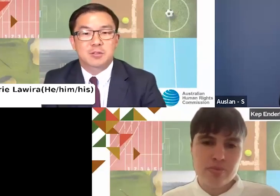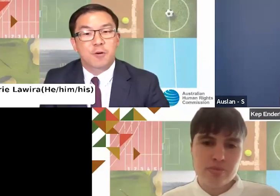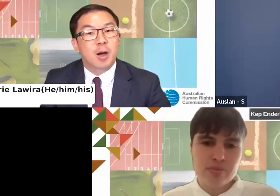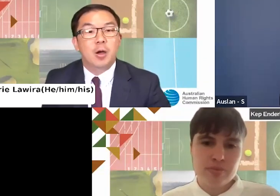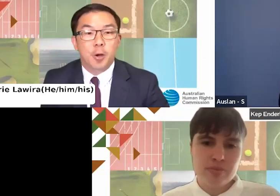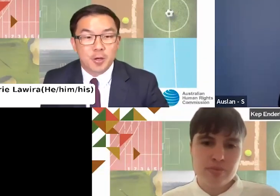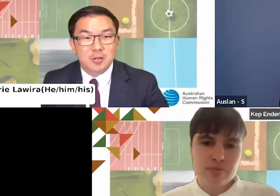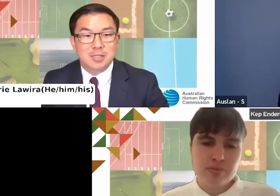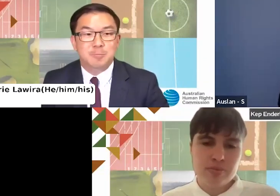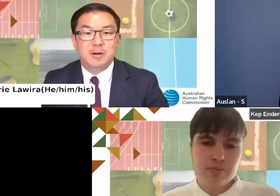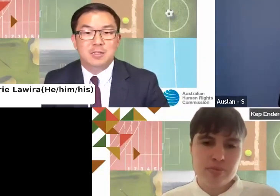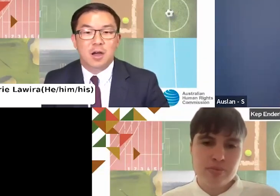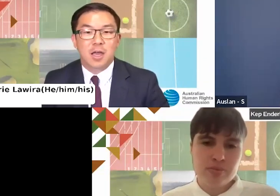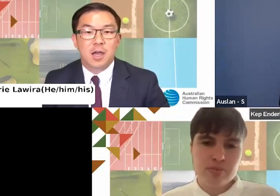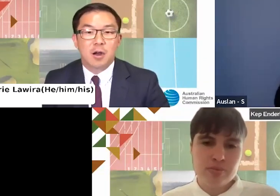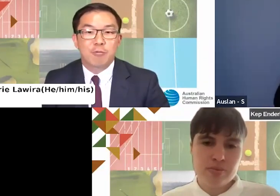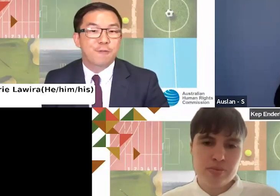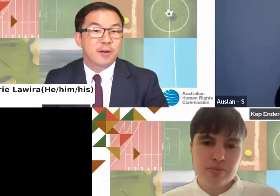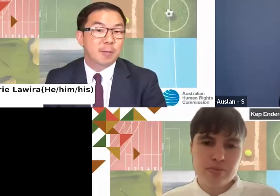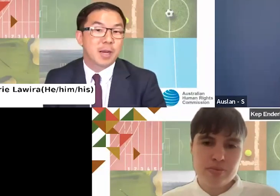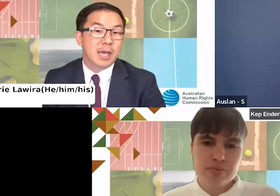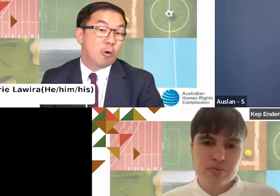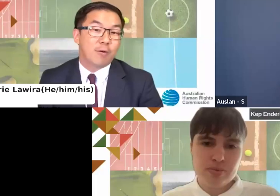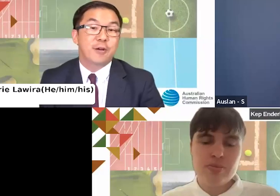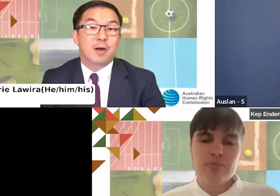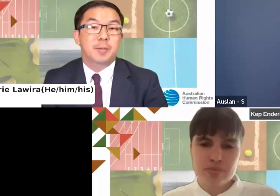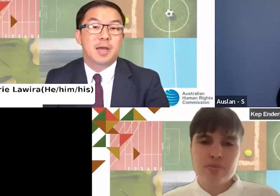Just from my own personal experience, I refereed rugby league while I referee rugby league.